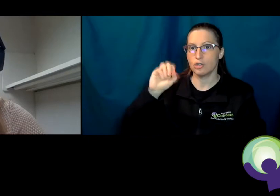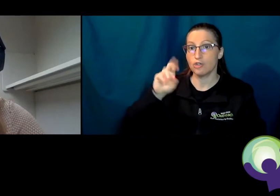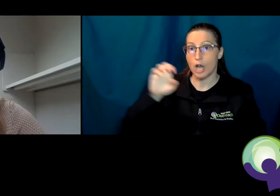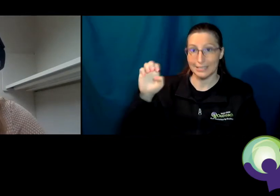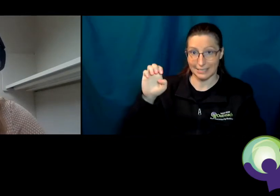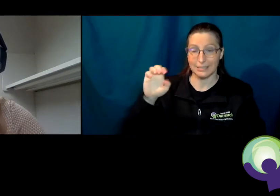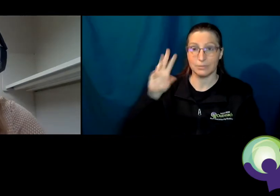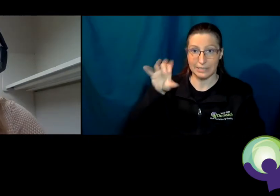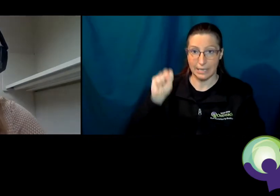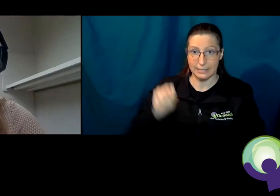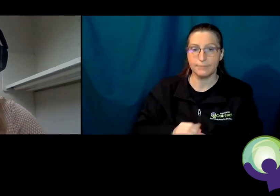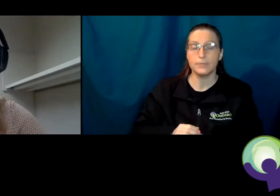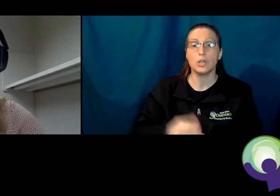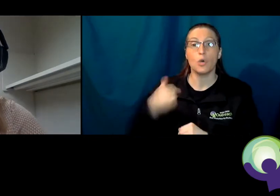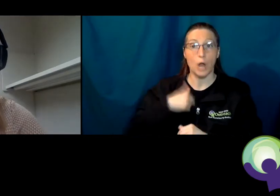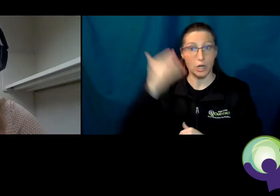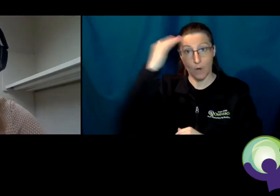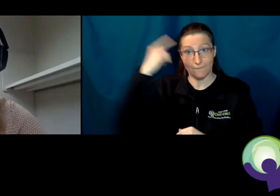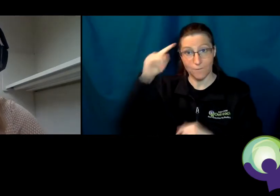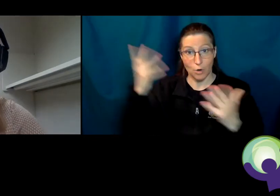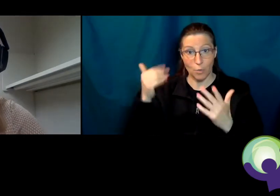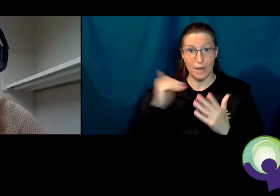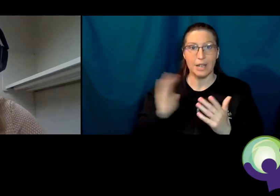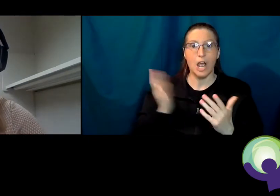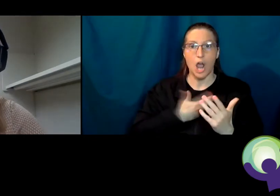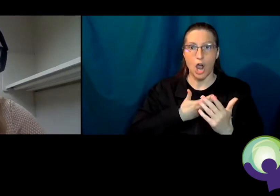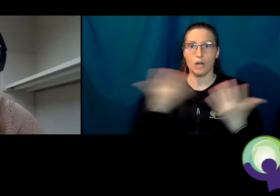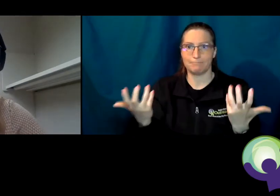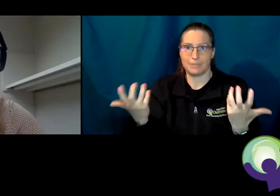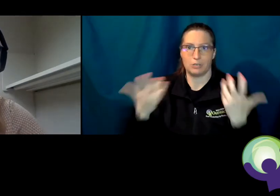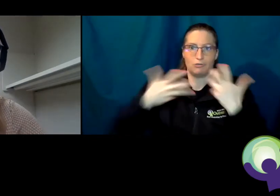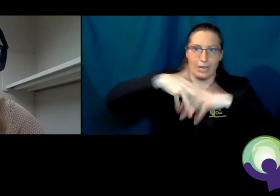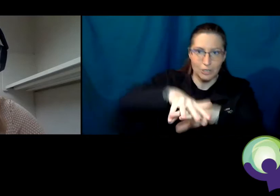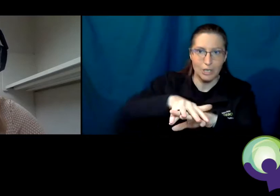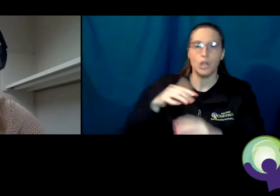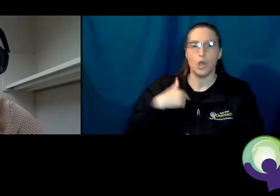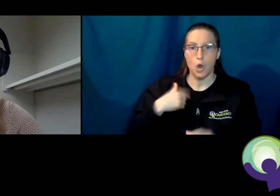we tend to be known for our vertical integration. We like to say we make it, we ship it, we sell it.